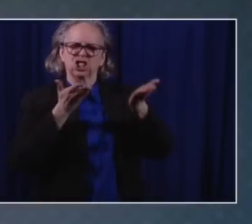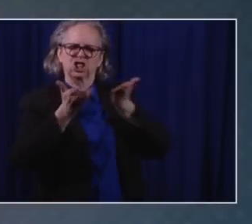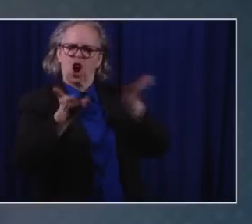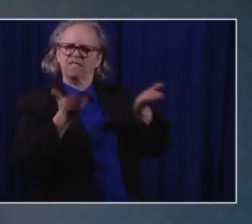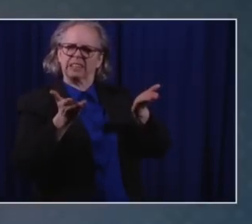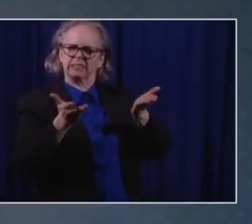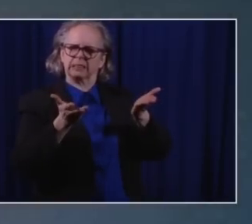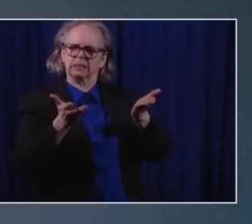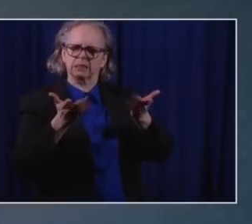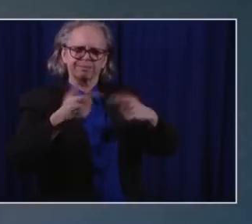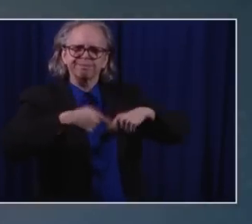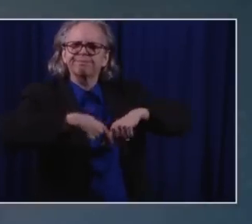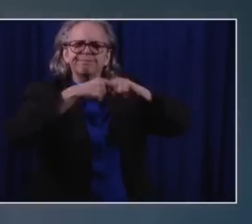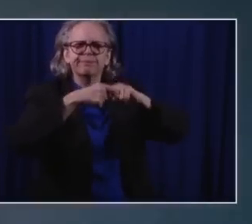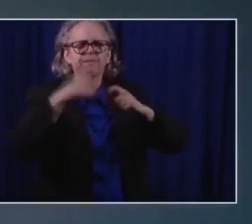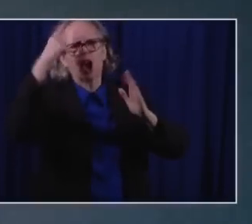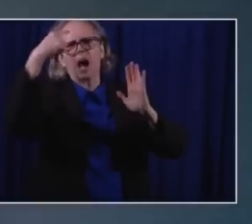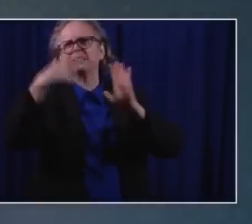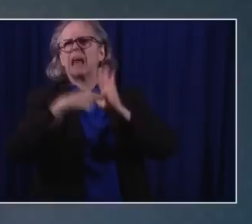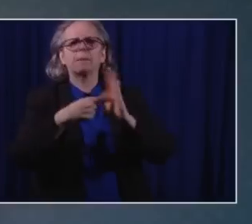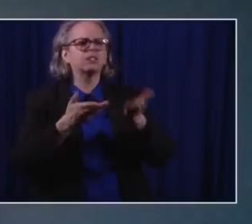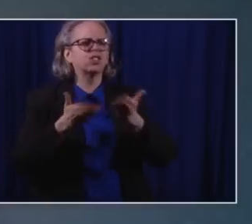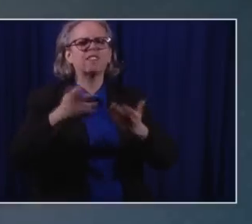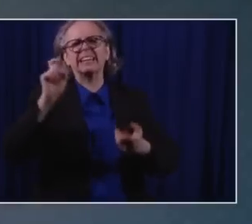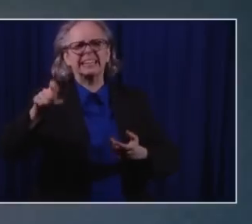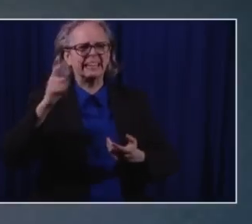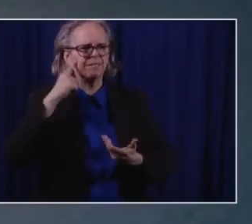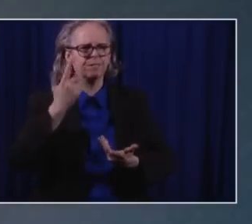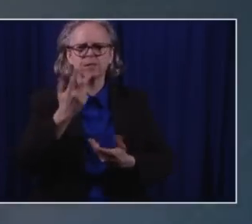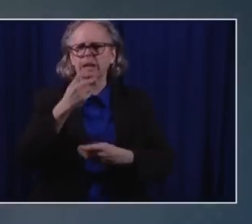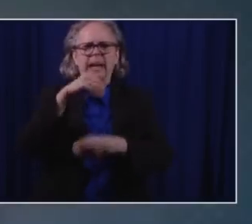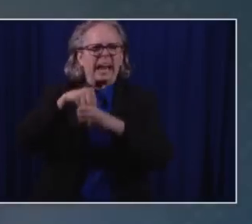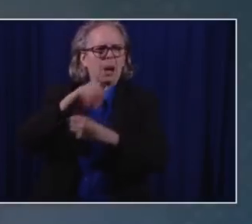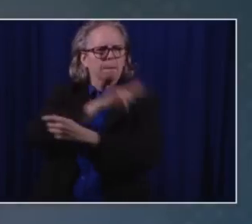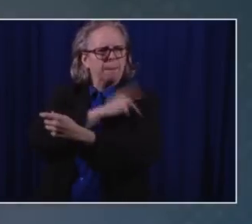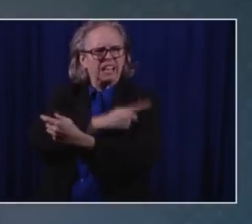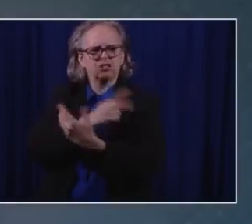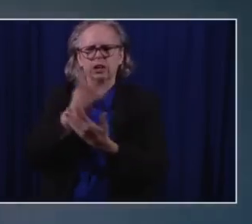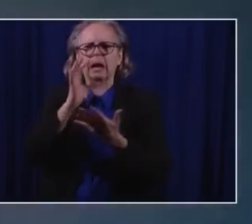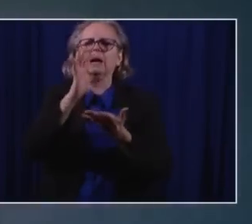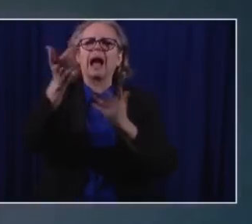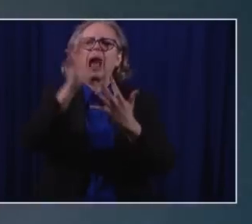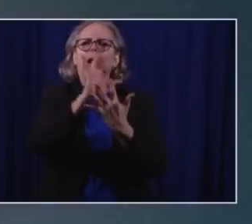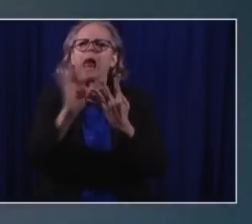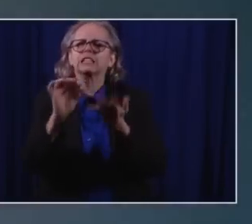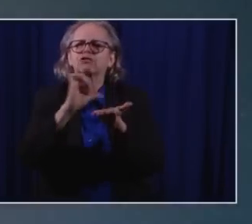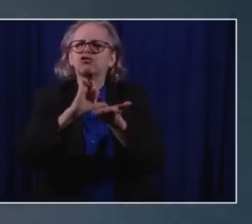accommodate that is we start closing down some services so we started a couple of weeks ago about invasion elective